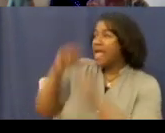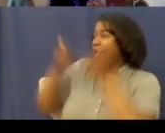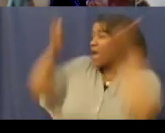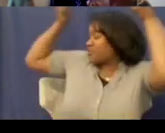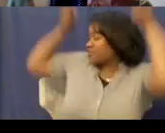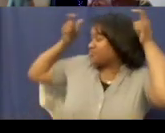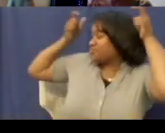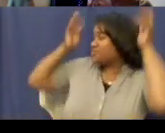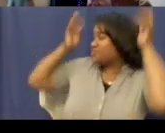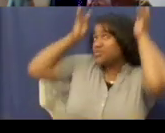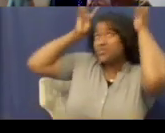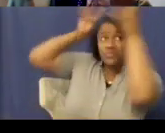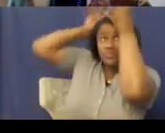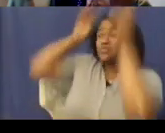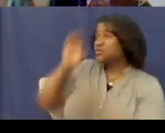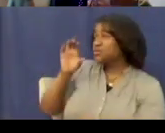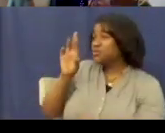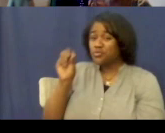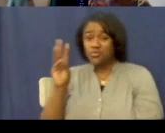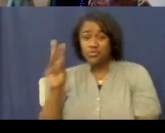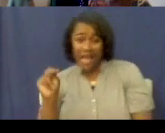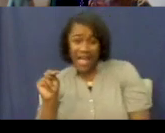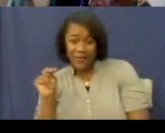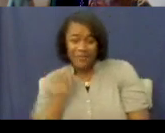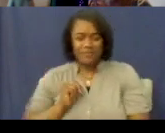Nina Schor: So here are some really fun things about the brain.